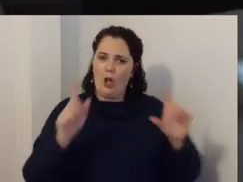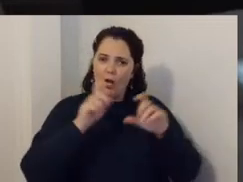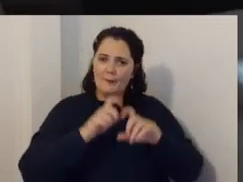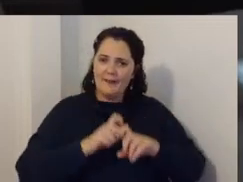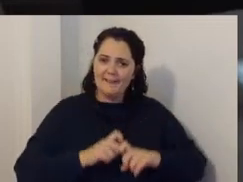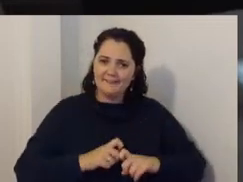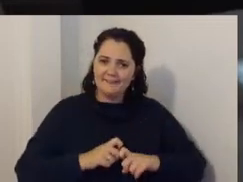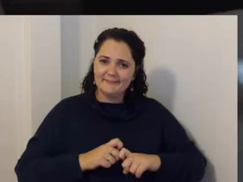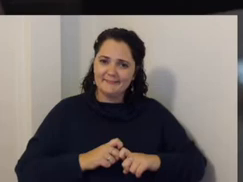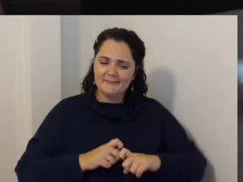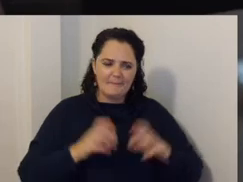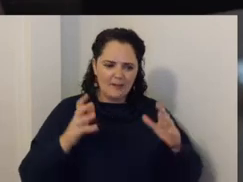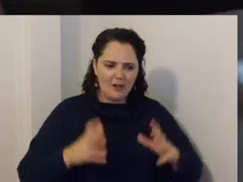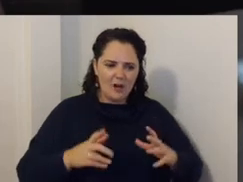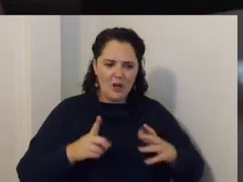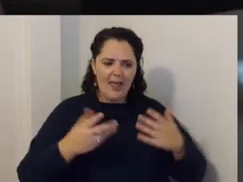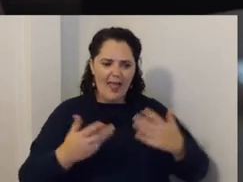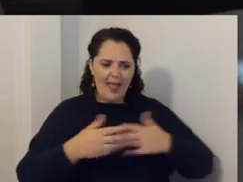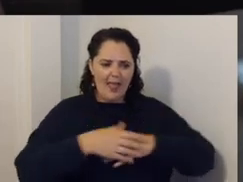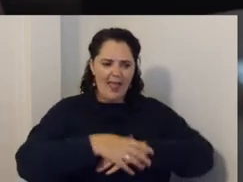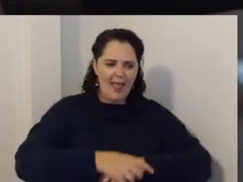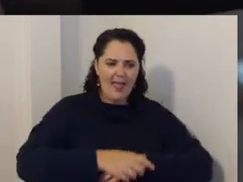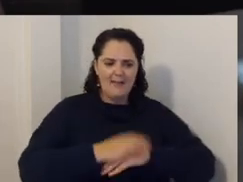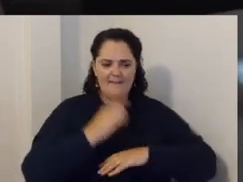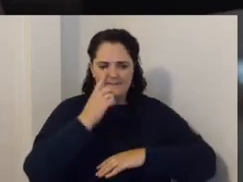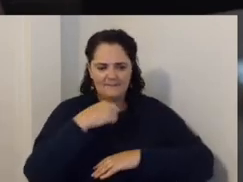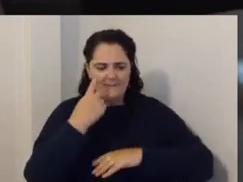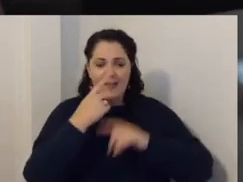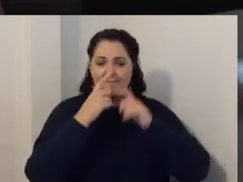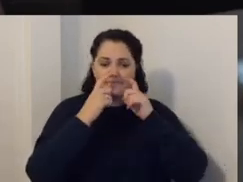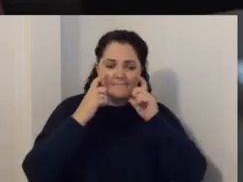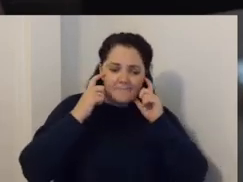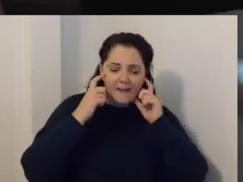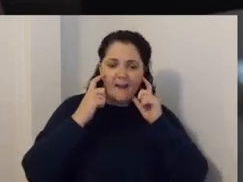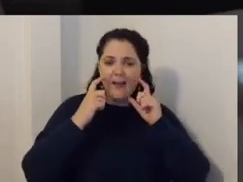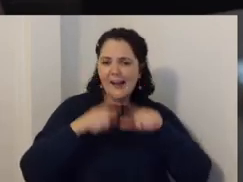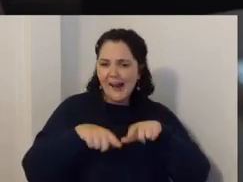arms and her hand and her chest and her mask and her face and Atticus's legs and the way one leg is